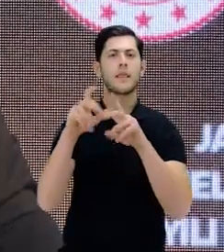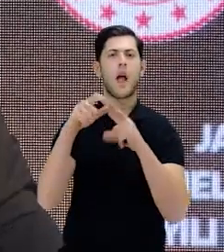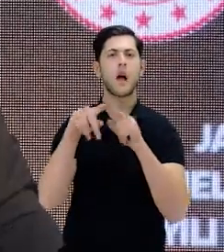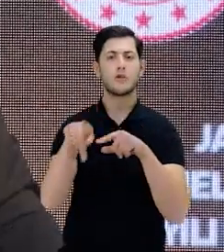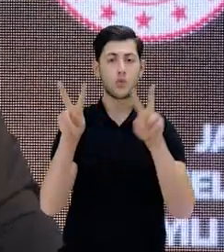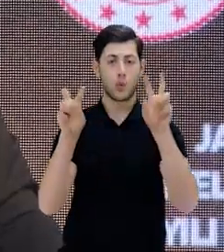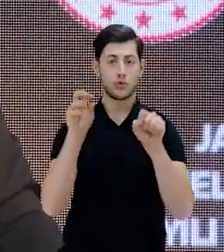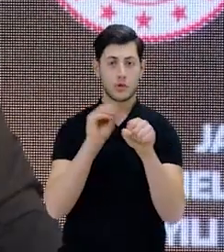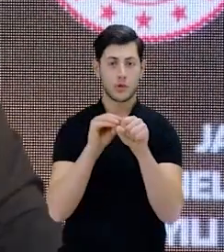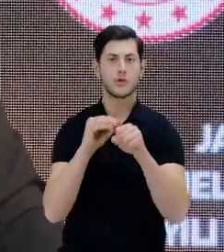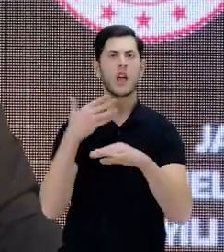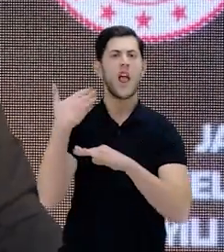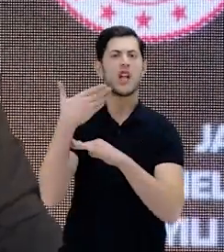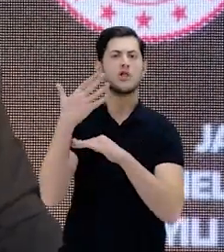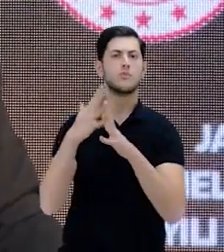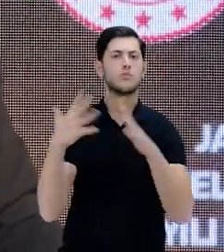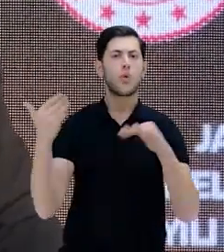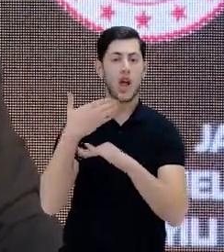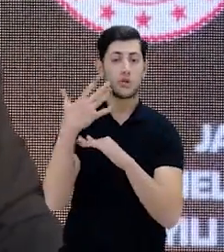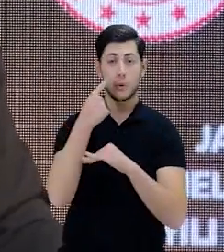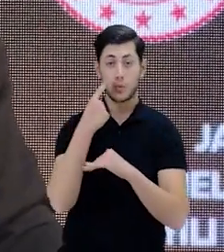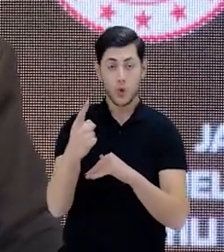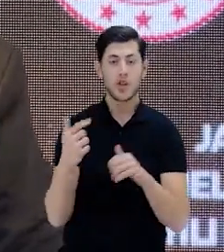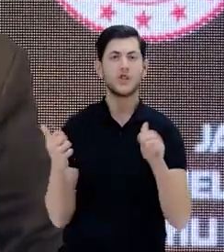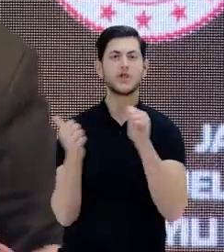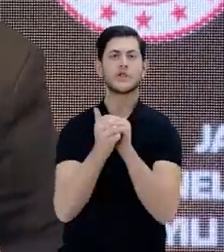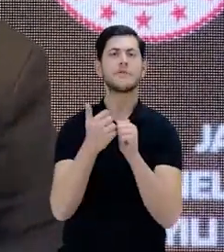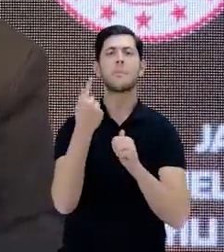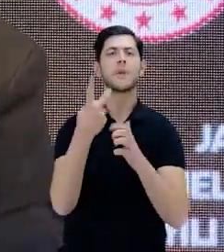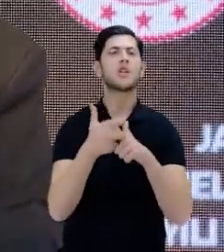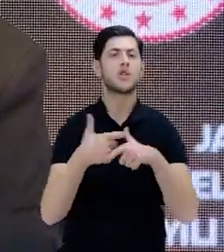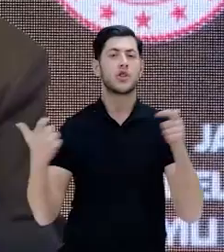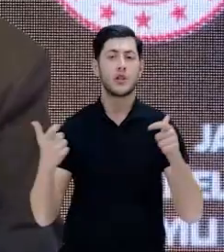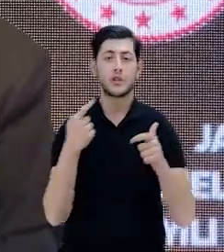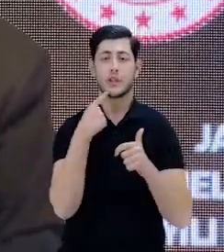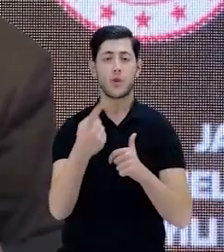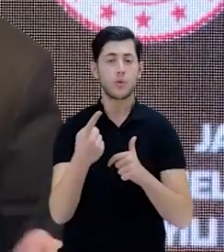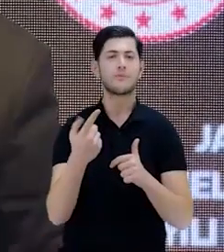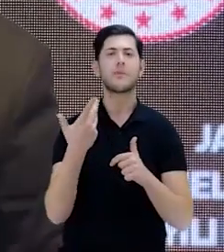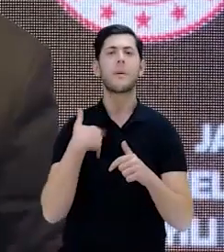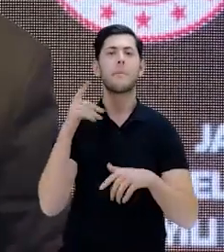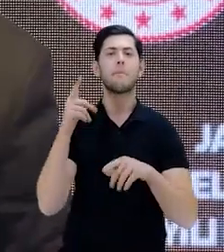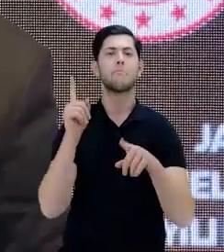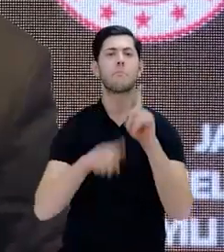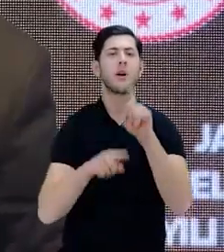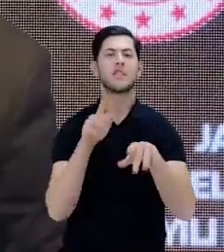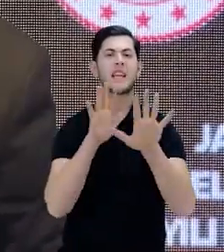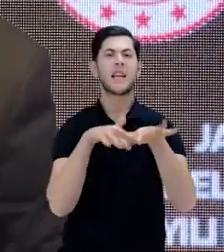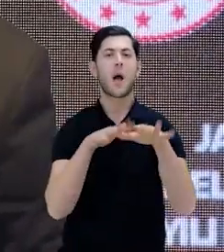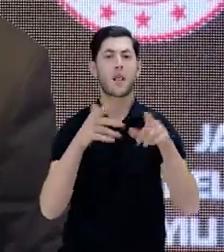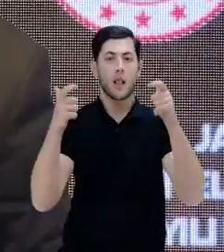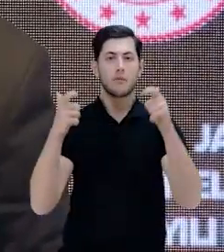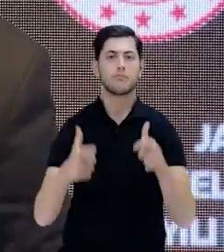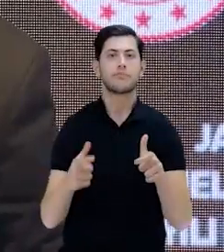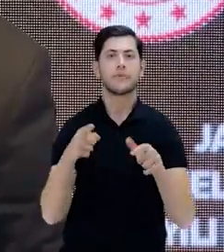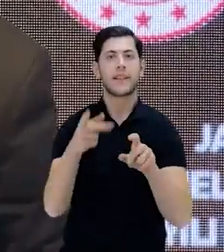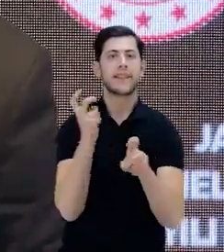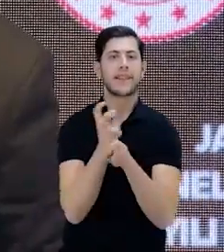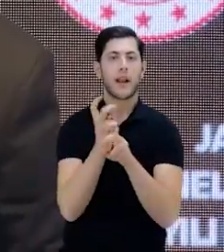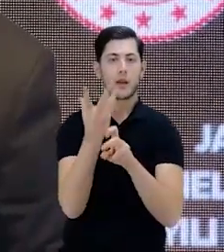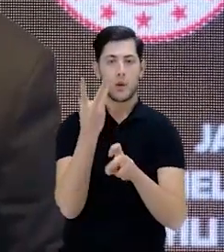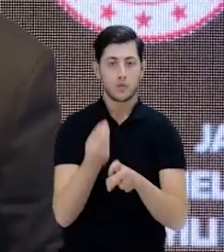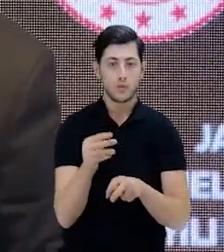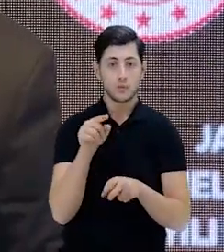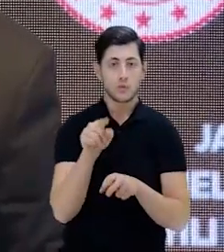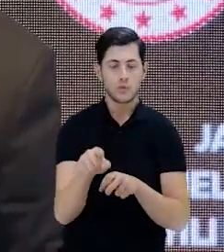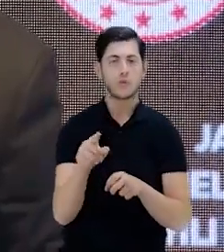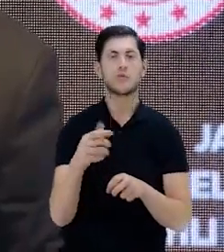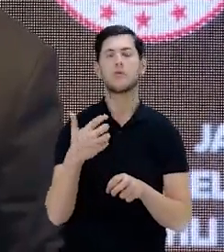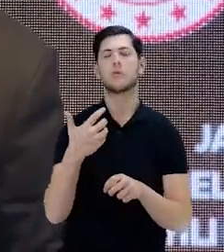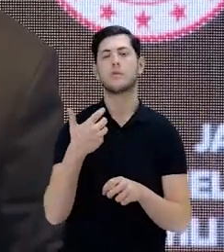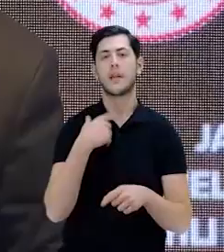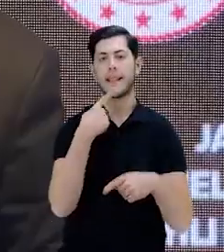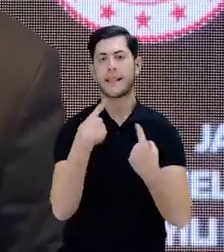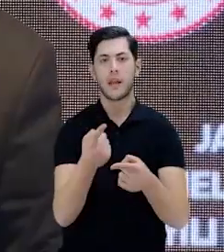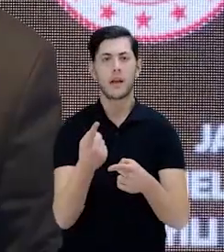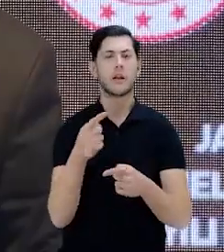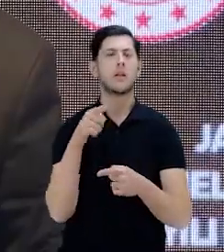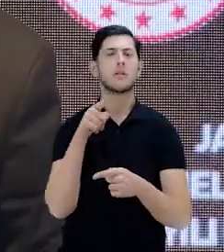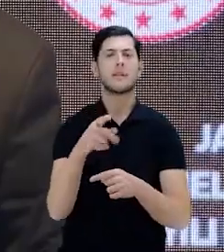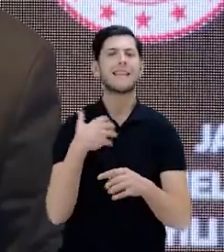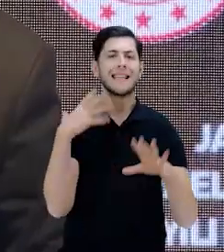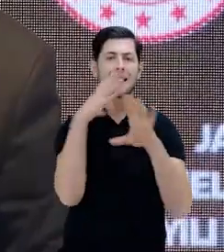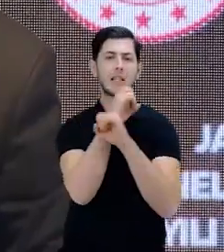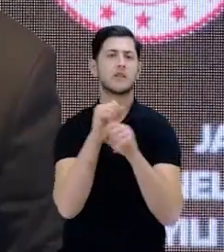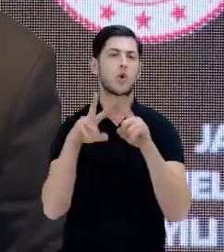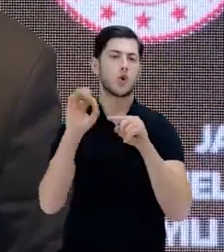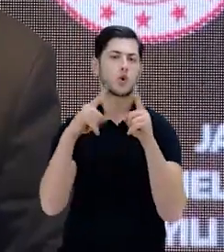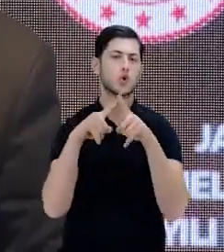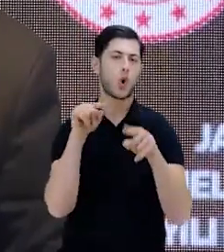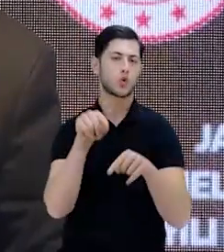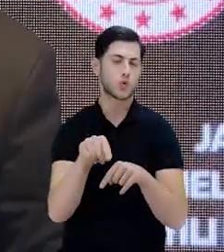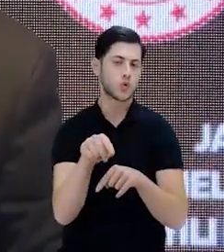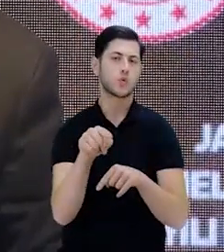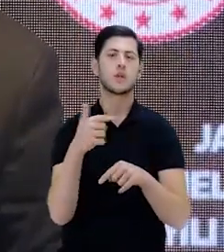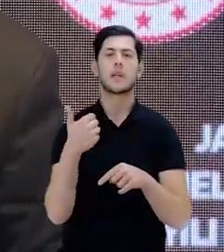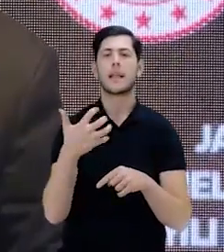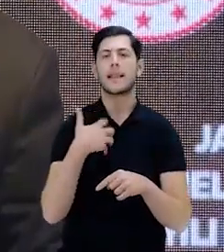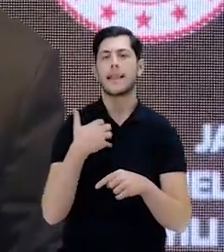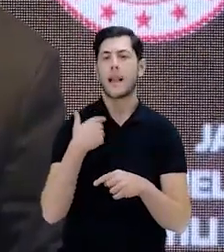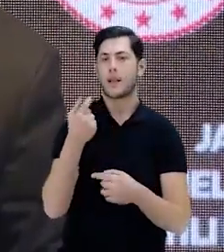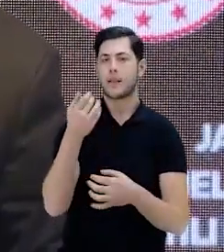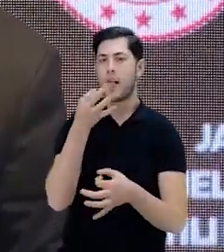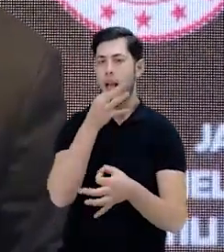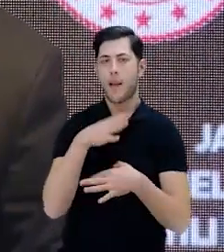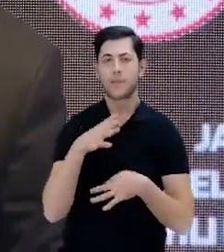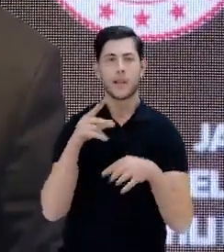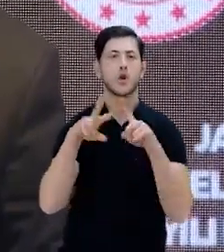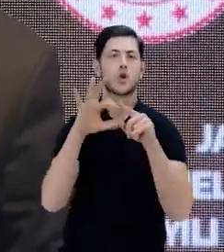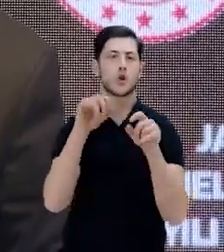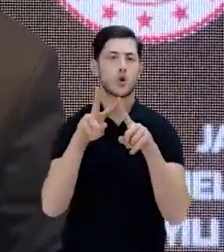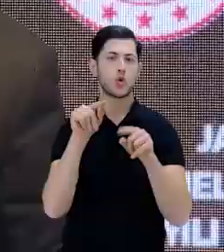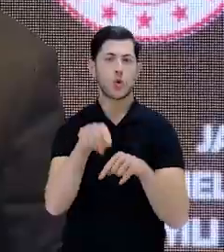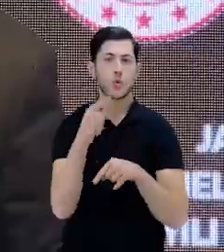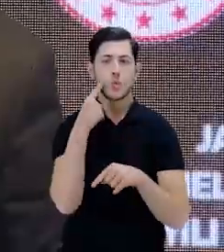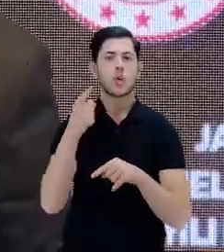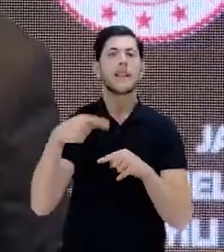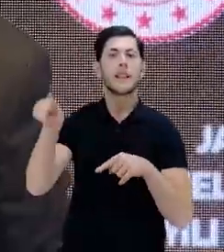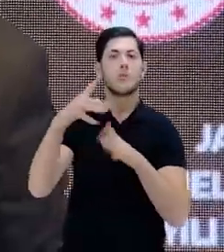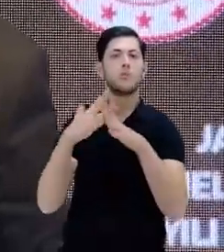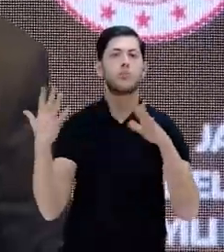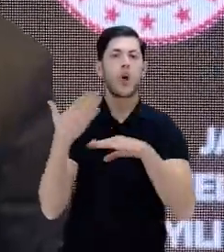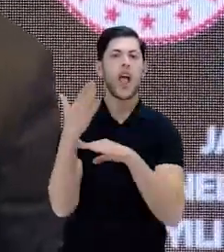Over an ISIS event, they are on the verge of starting a new psychological warfare in Türkiye. For that purpose, they claimed that the embassies and moreover some worship places were under danger and sent this claim to other embassies via an intelligence note.